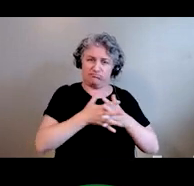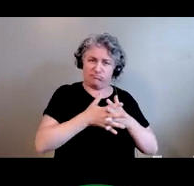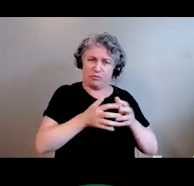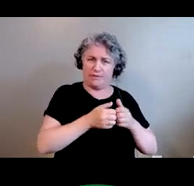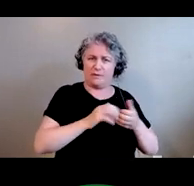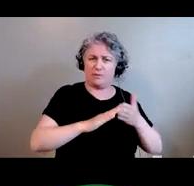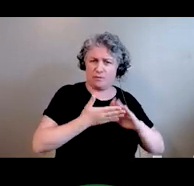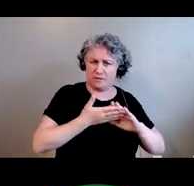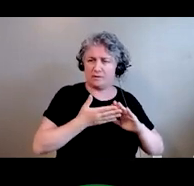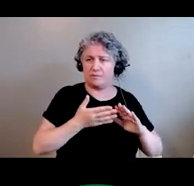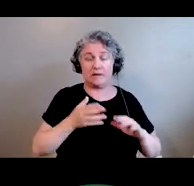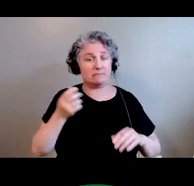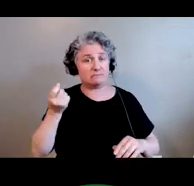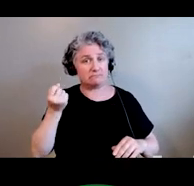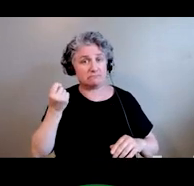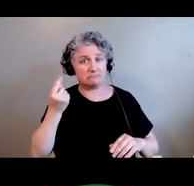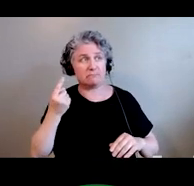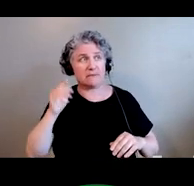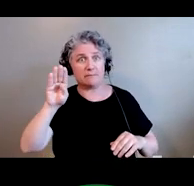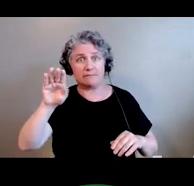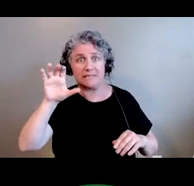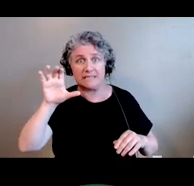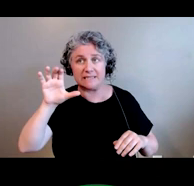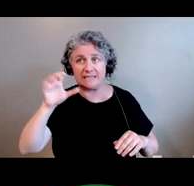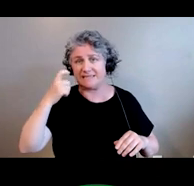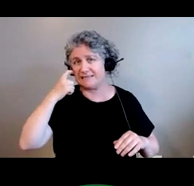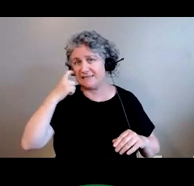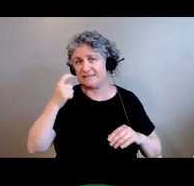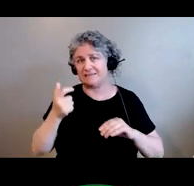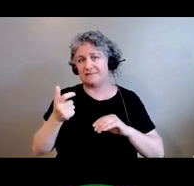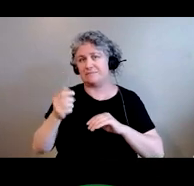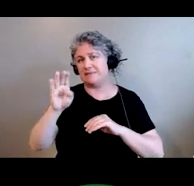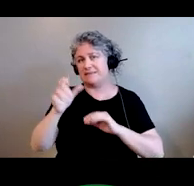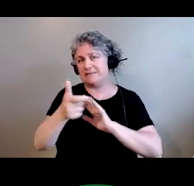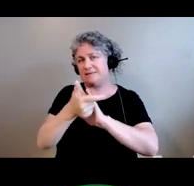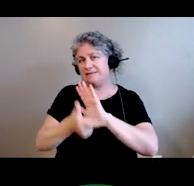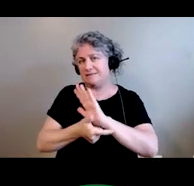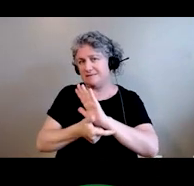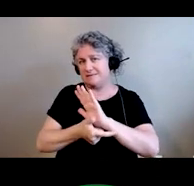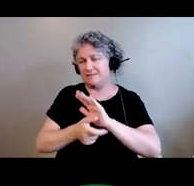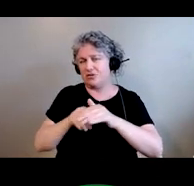every single municipality library, school board, every public institution to create